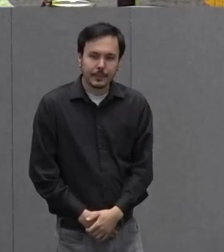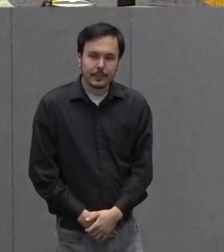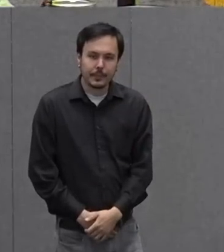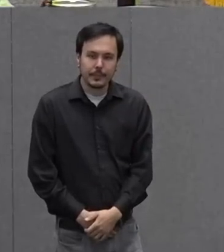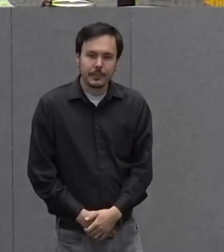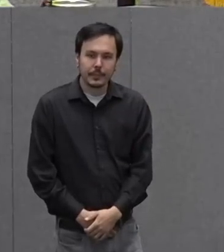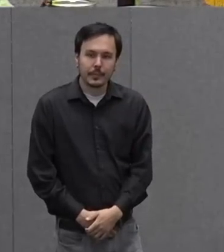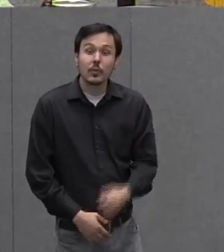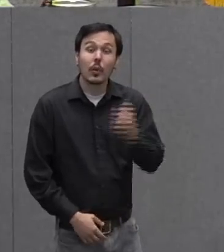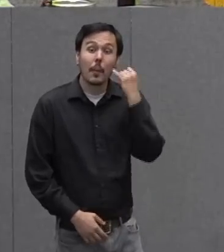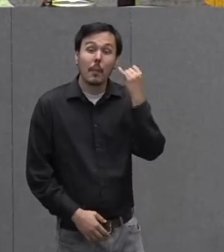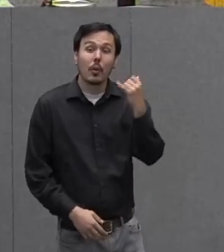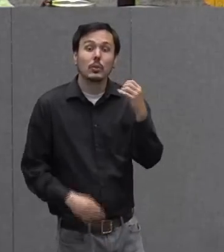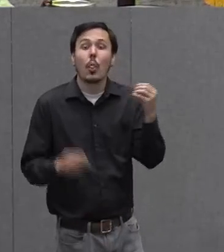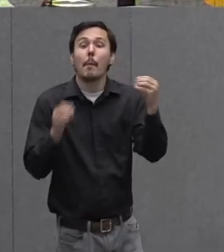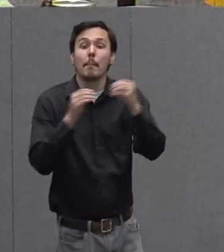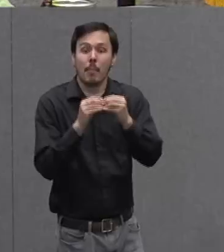What about on the shiny side?